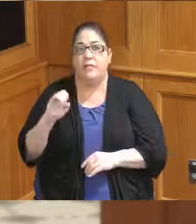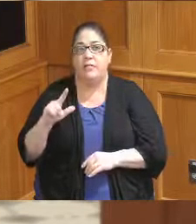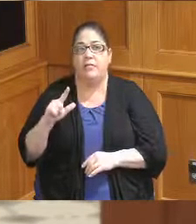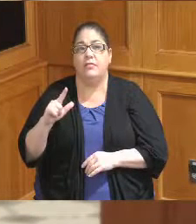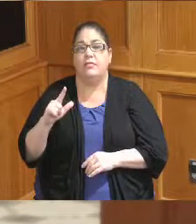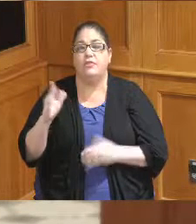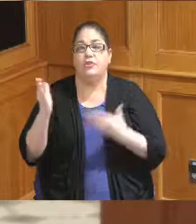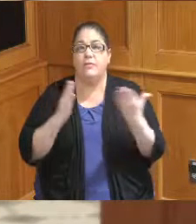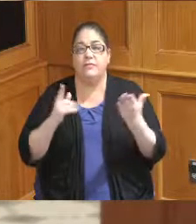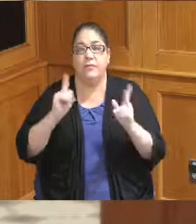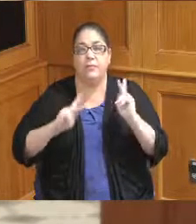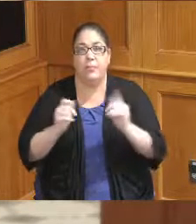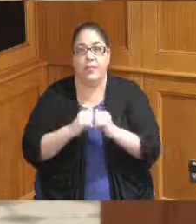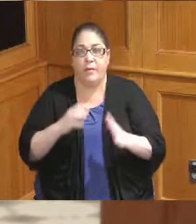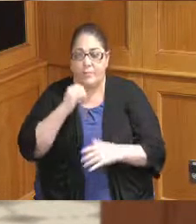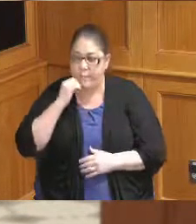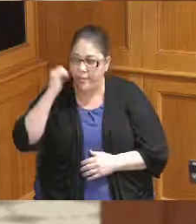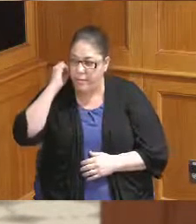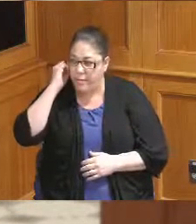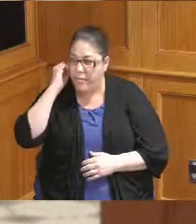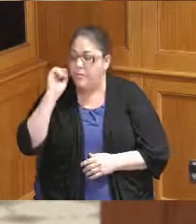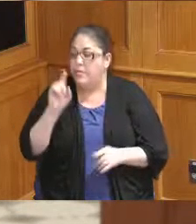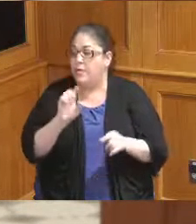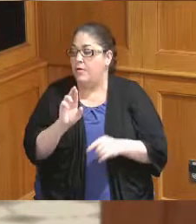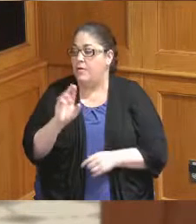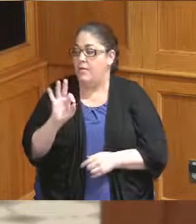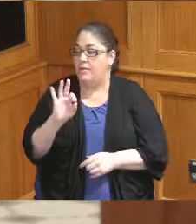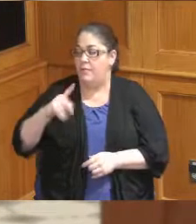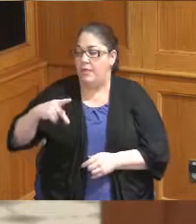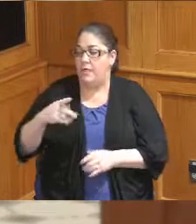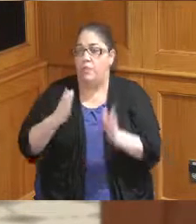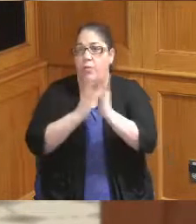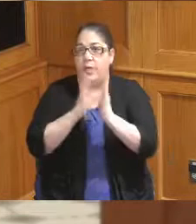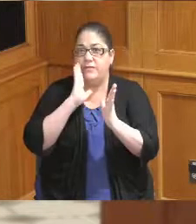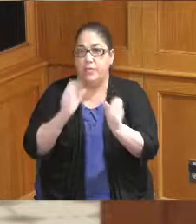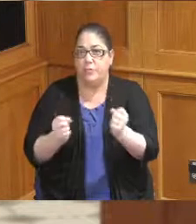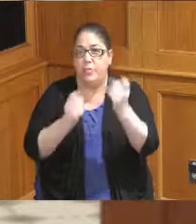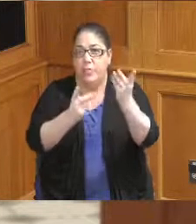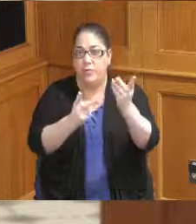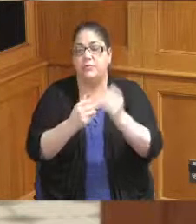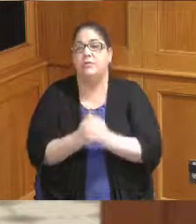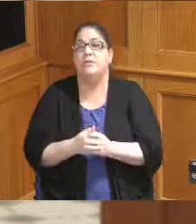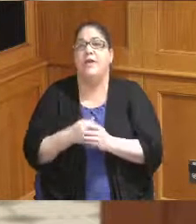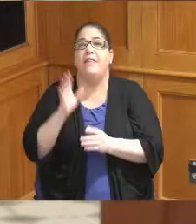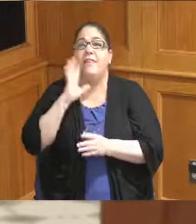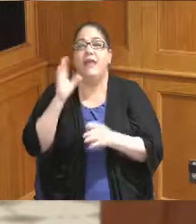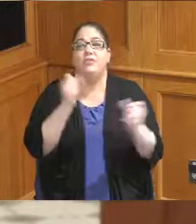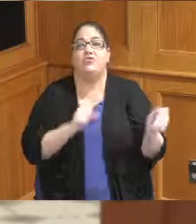Services also an RFP process on that that is against Saint sorry Strategies to End Homelessness